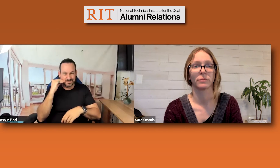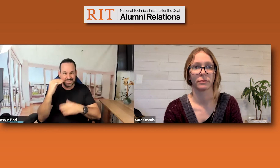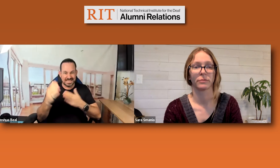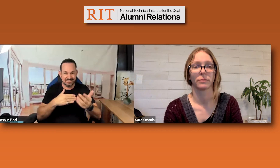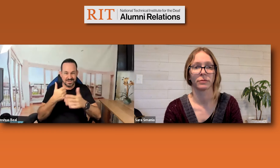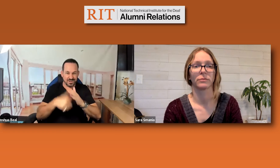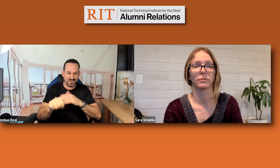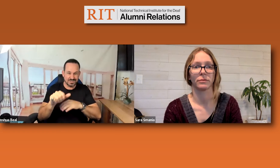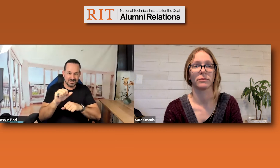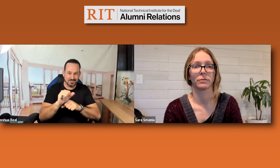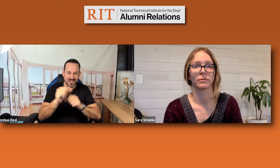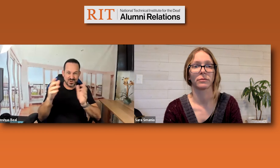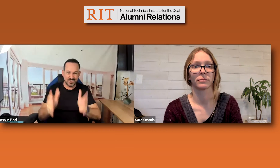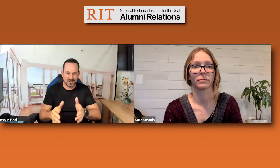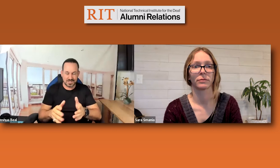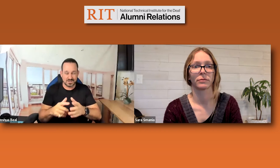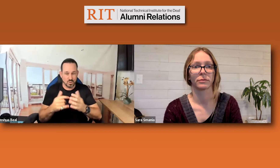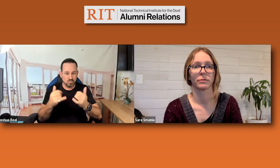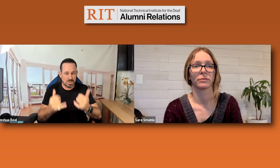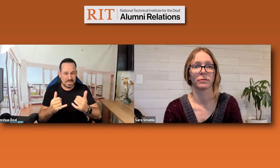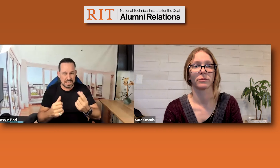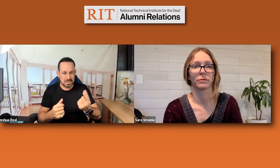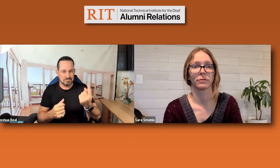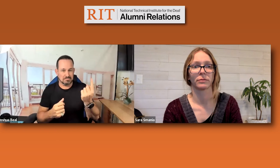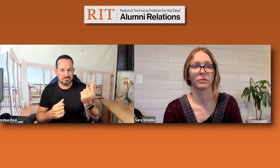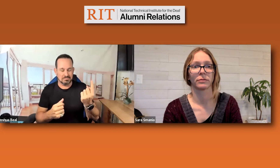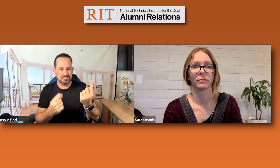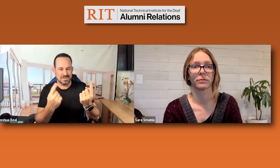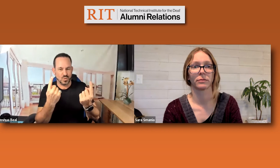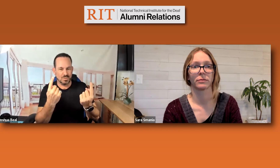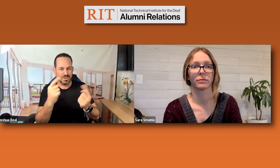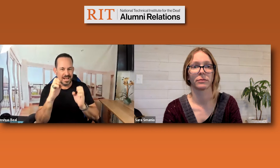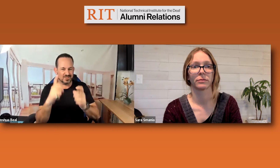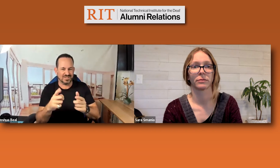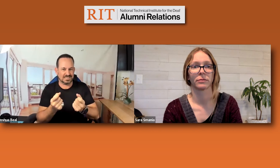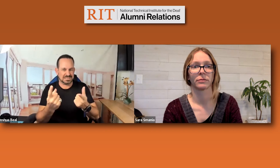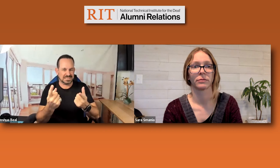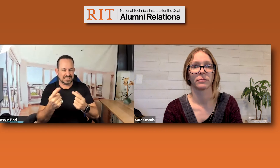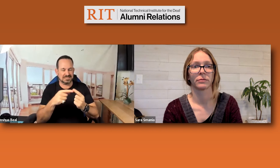have shifted to working from home. And you have to think about this sometimes